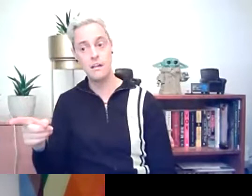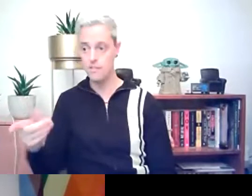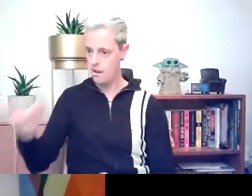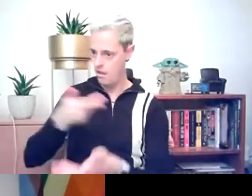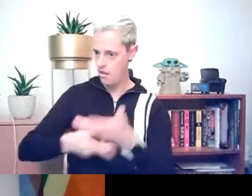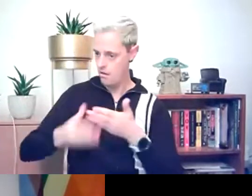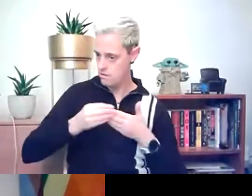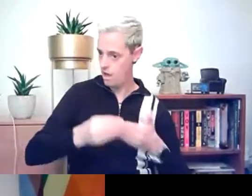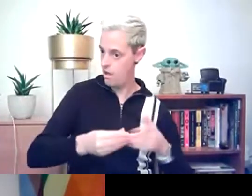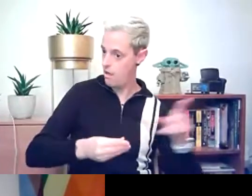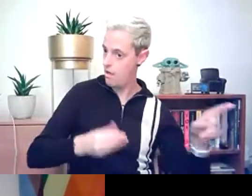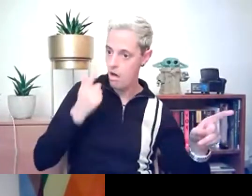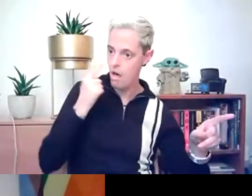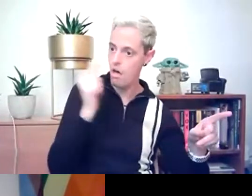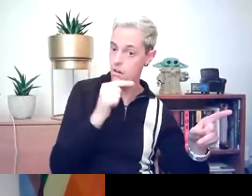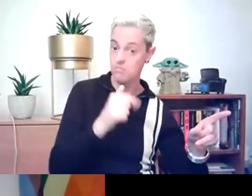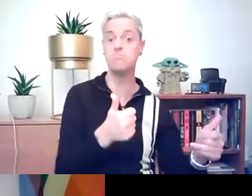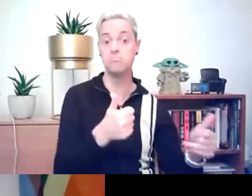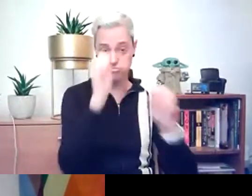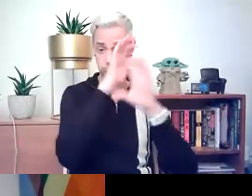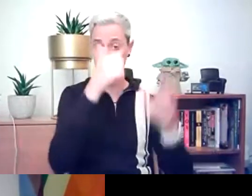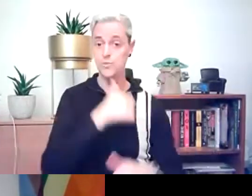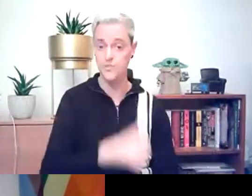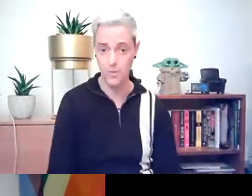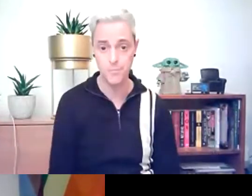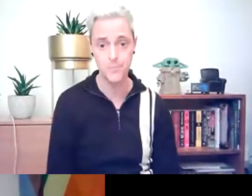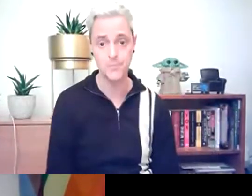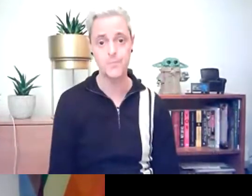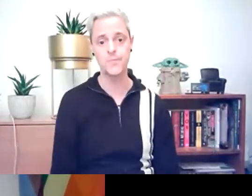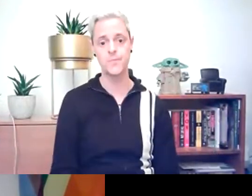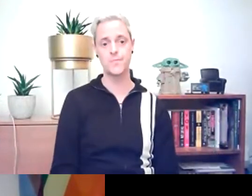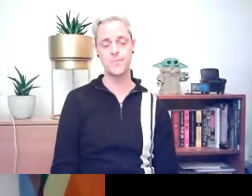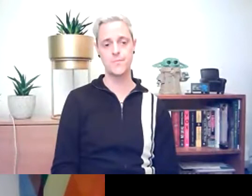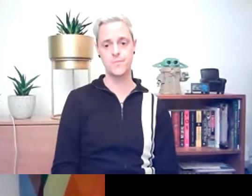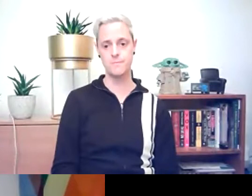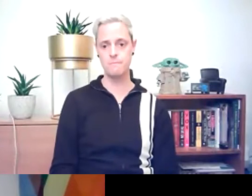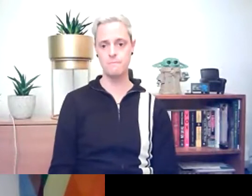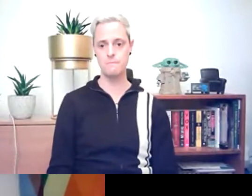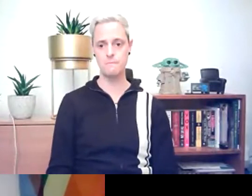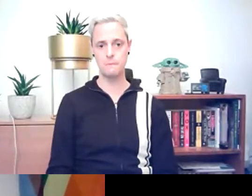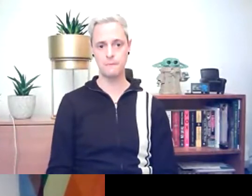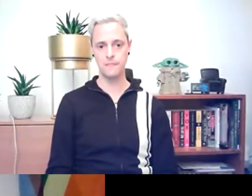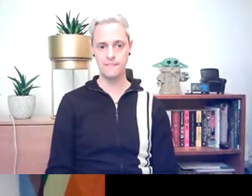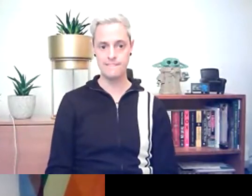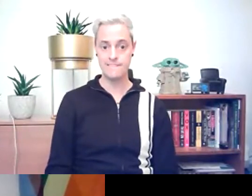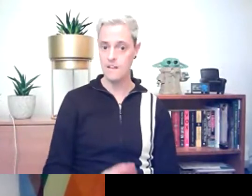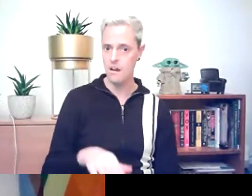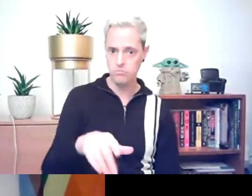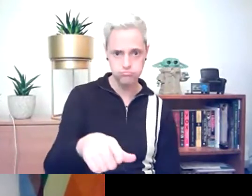support I suppose is quite useful as well. 18:35:59 Definitely, Yeah. Okay. 18:36:02 Is there anything else you want to add around that long.